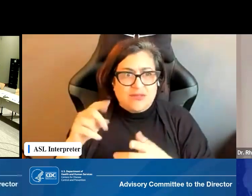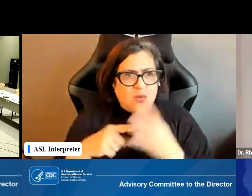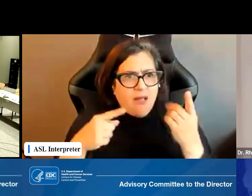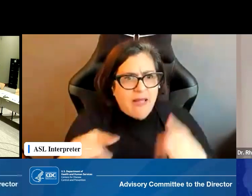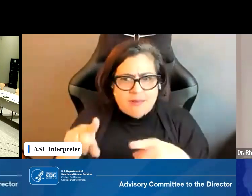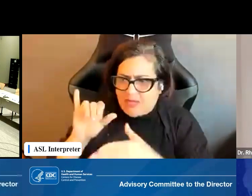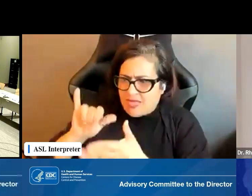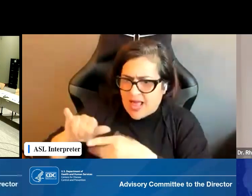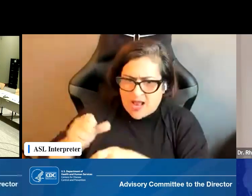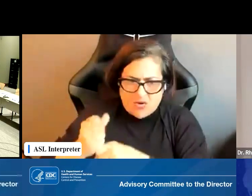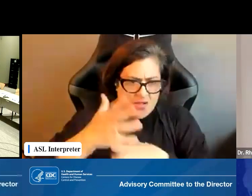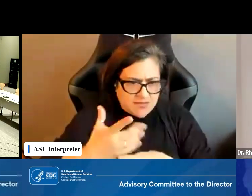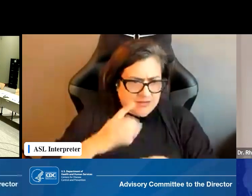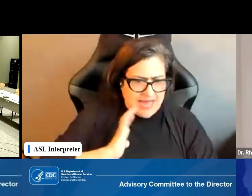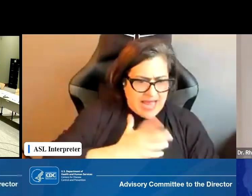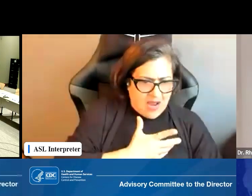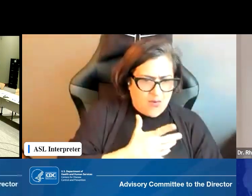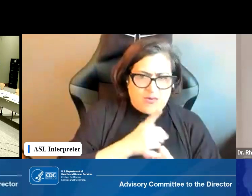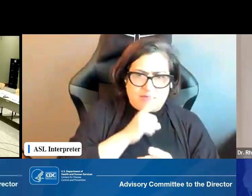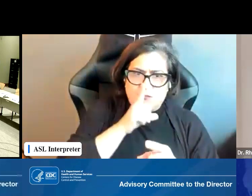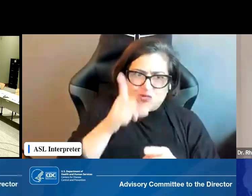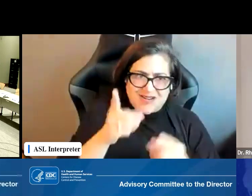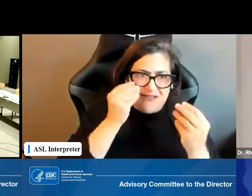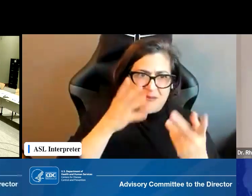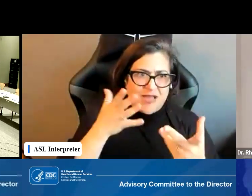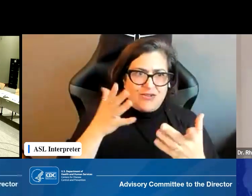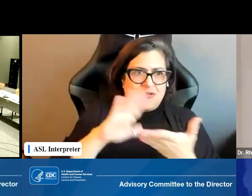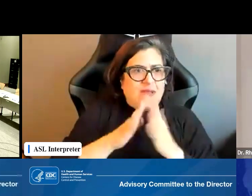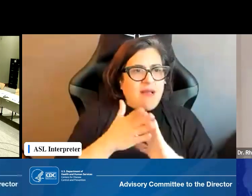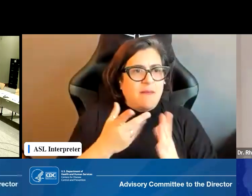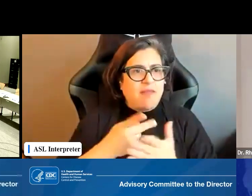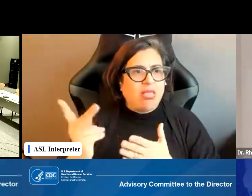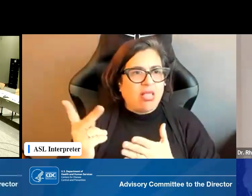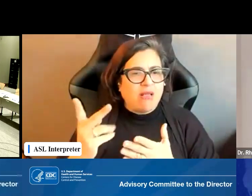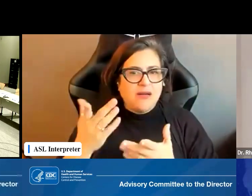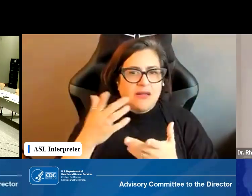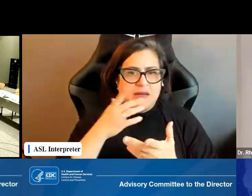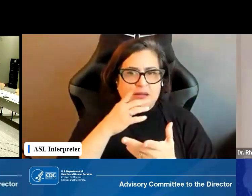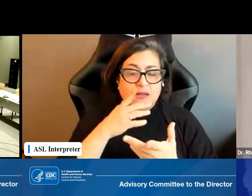And so having somebody who has some expertise in that area is going to be really important as well.